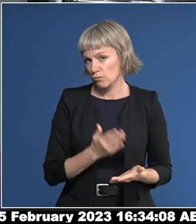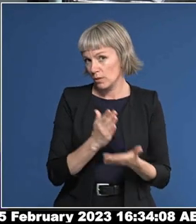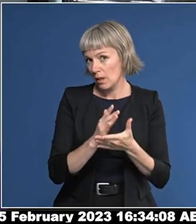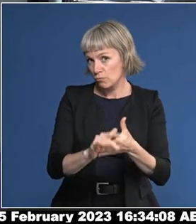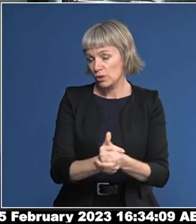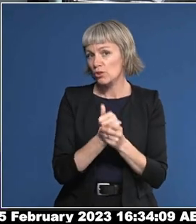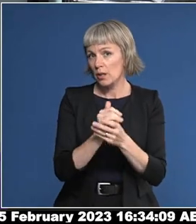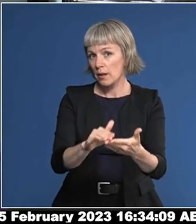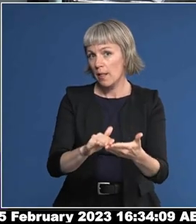Thank you. MR HARPER: Thank you.